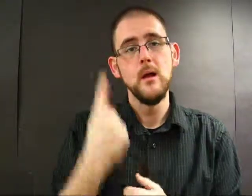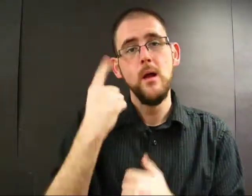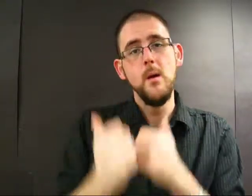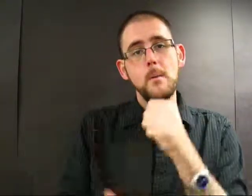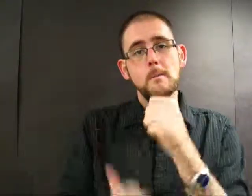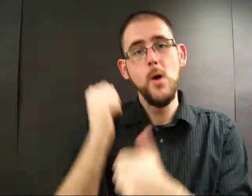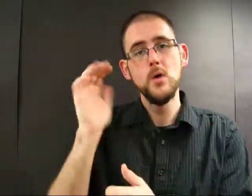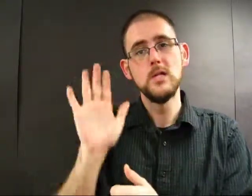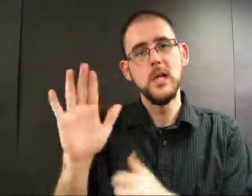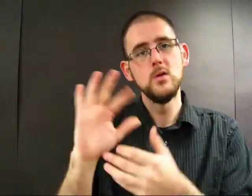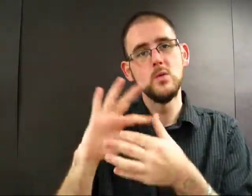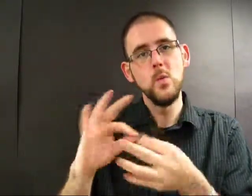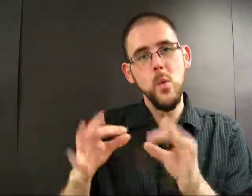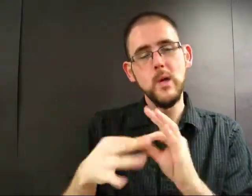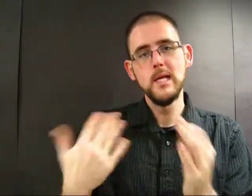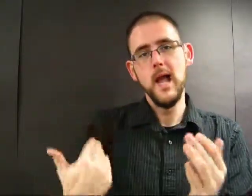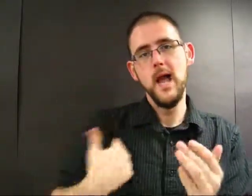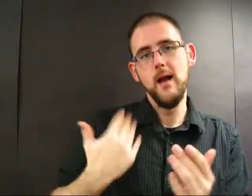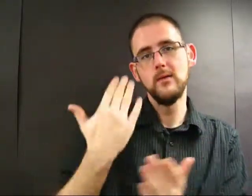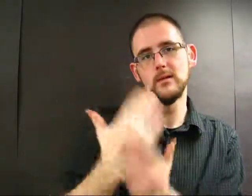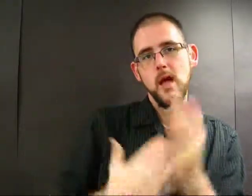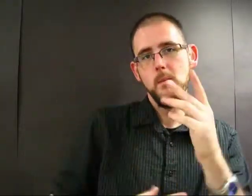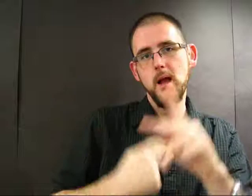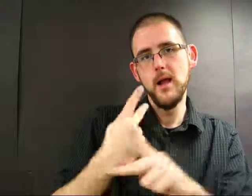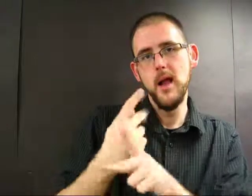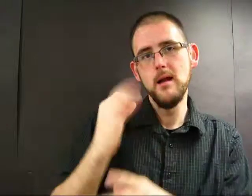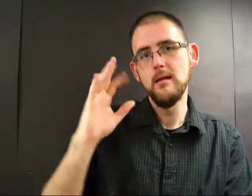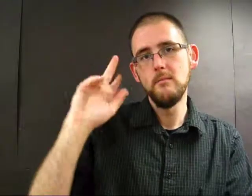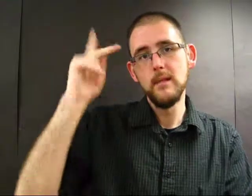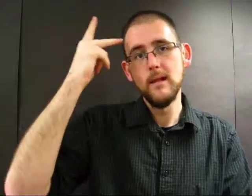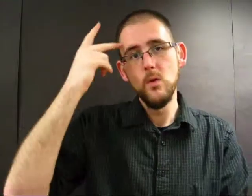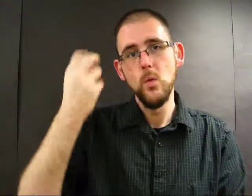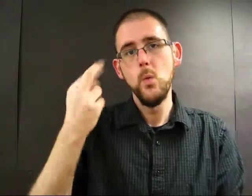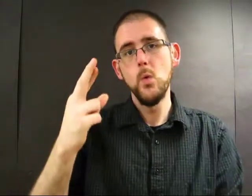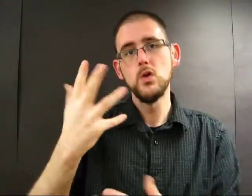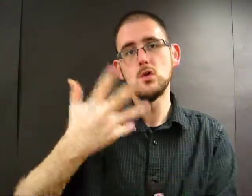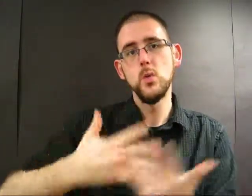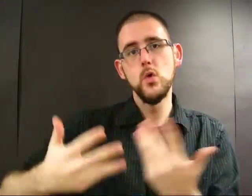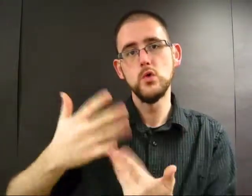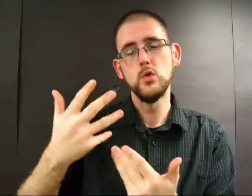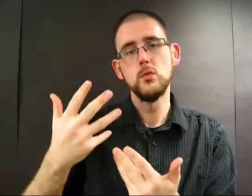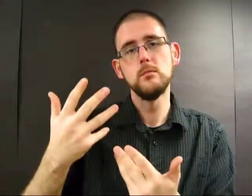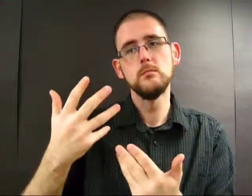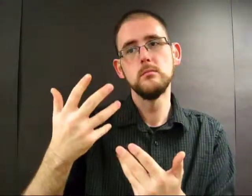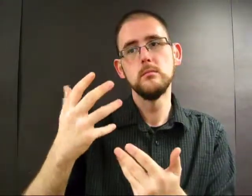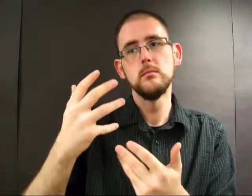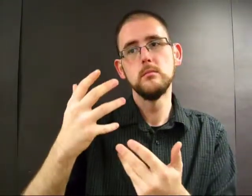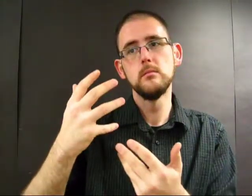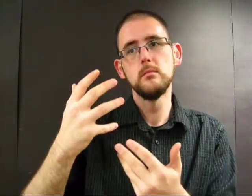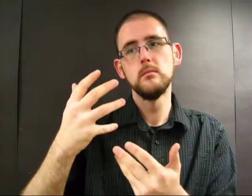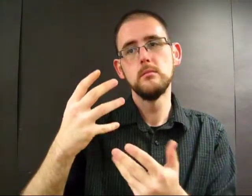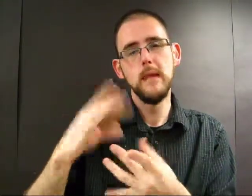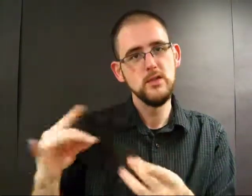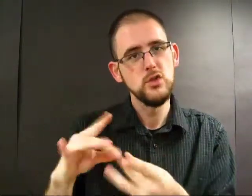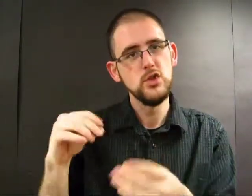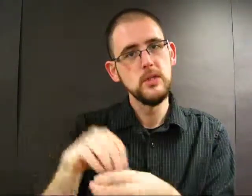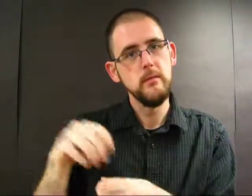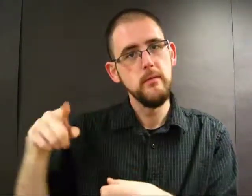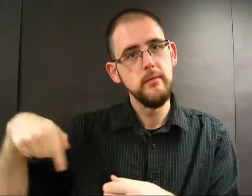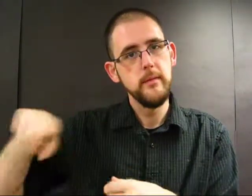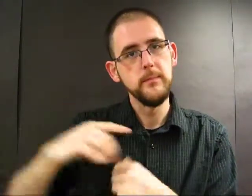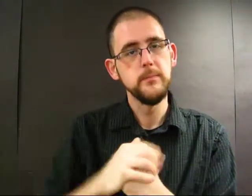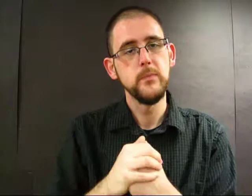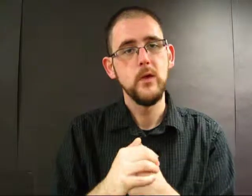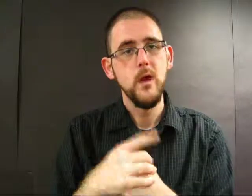His stories also usually have some kind of political or social message.